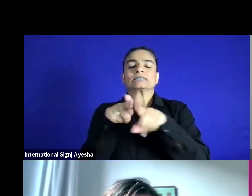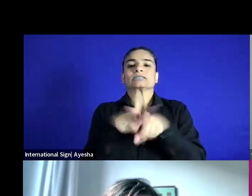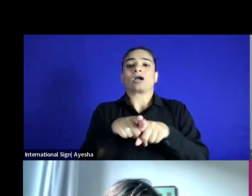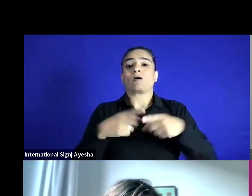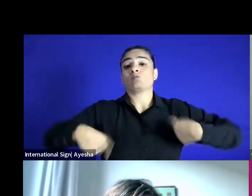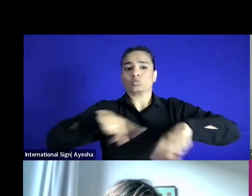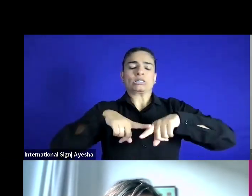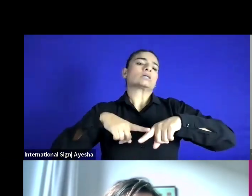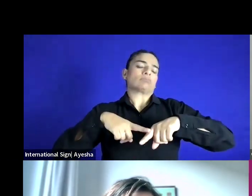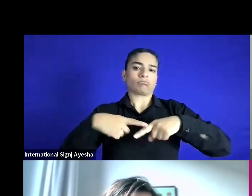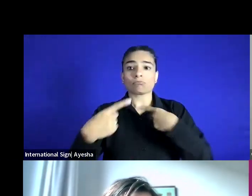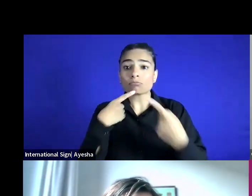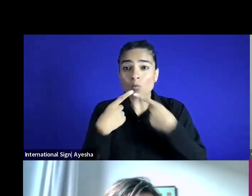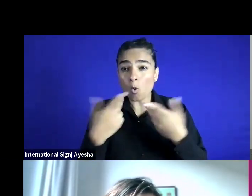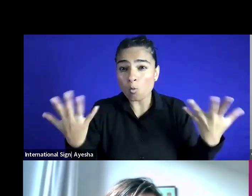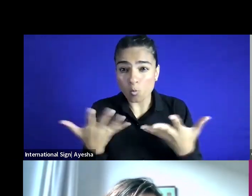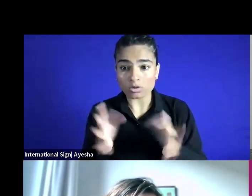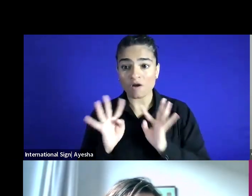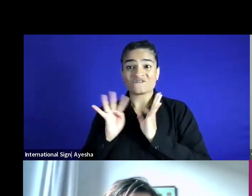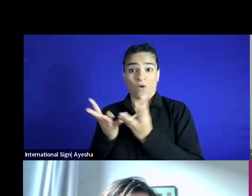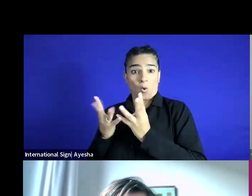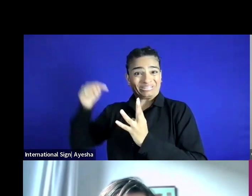which is not just about information, but also for all of us to connect